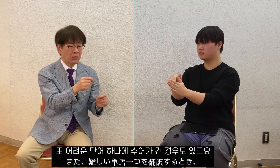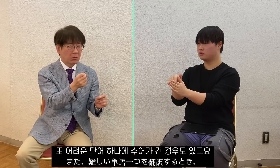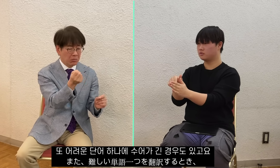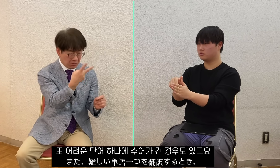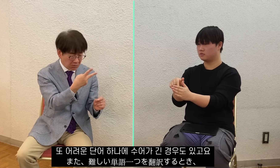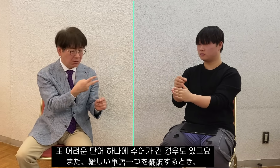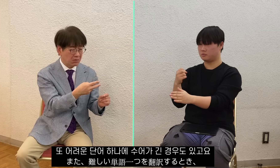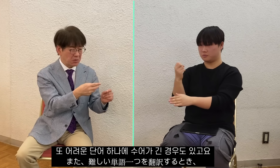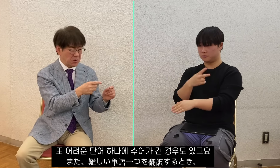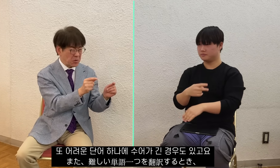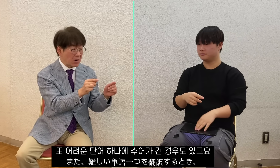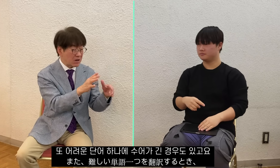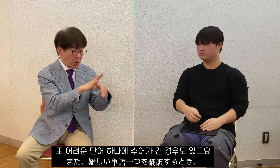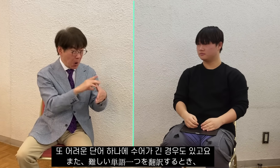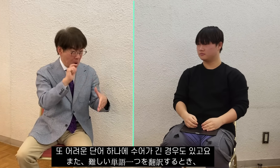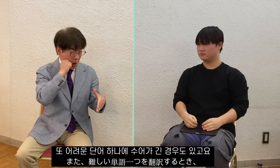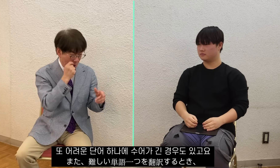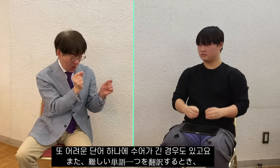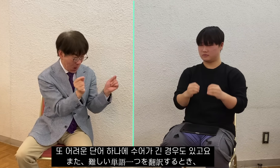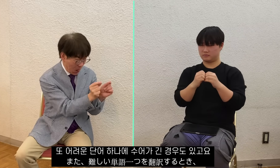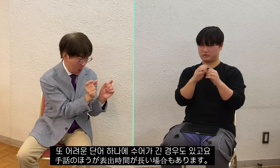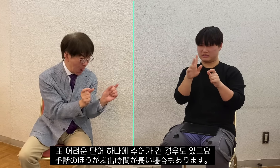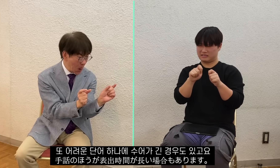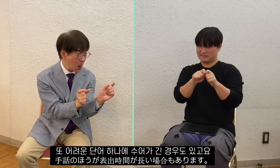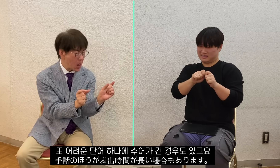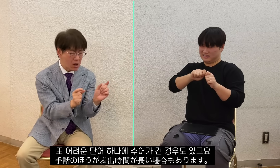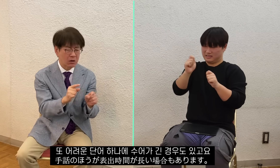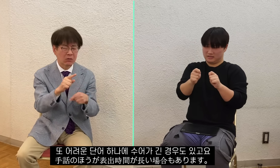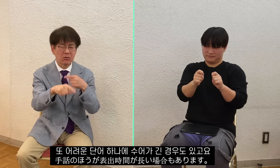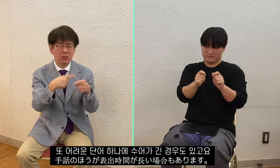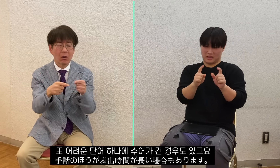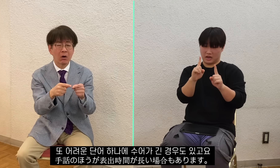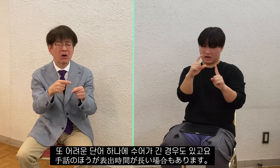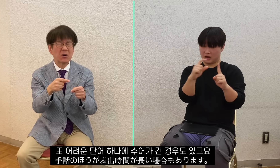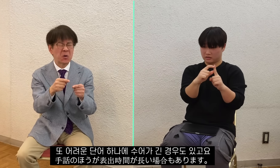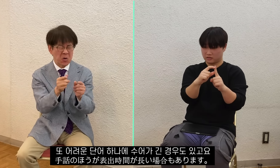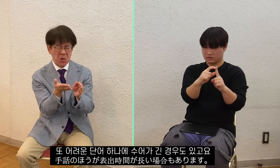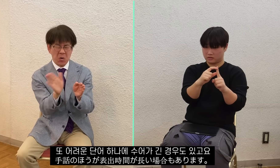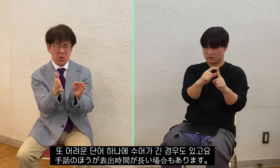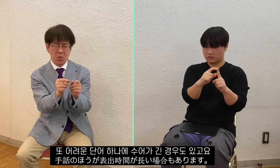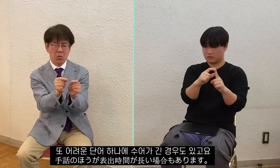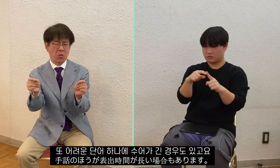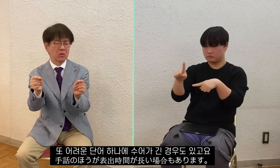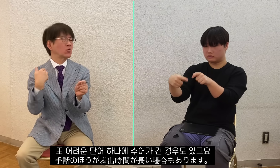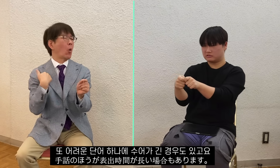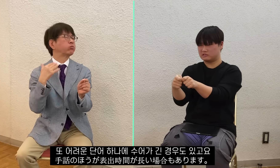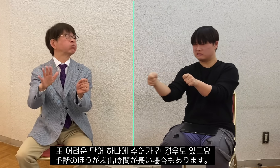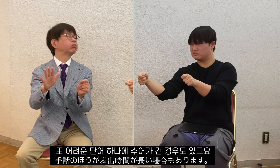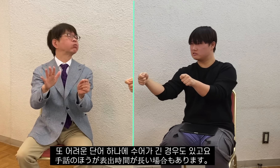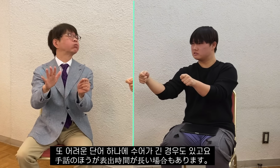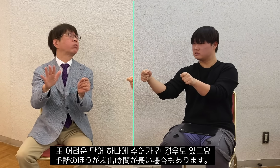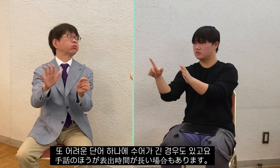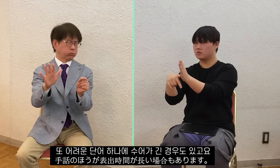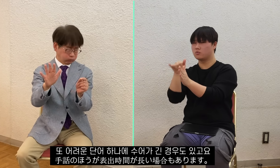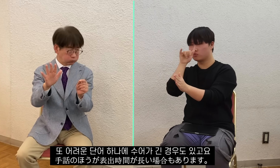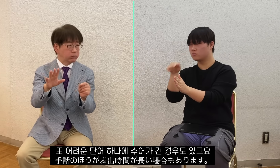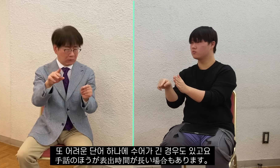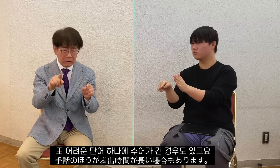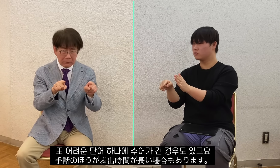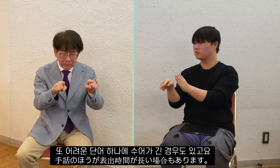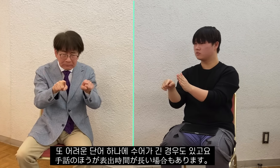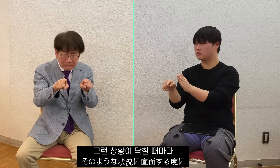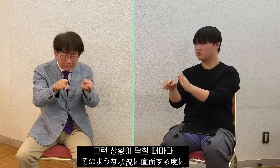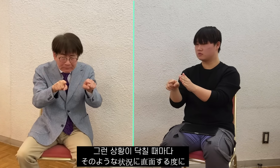Also, there are cases where the sign language is long for one difficult word.